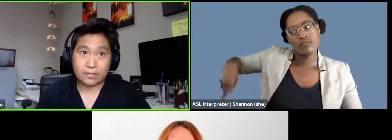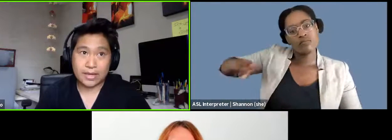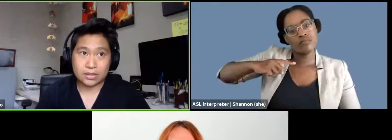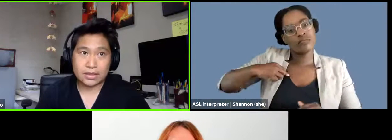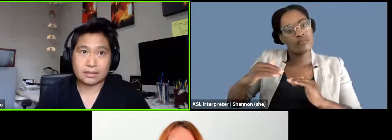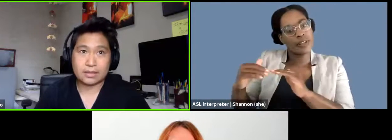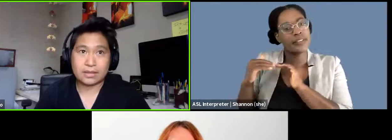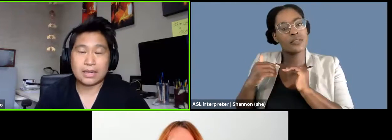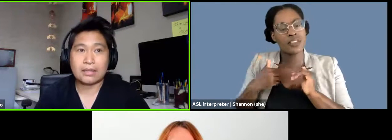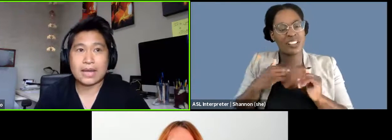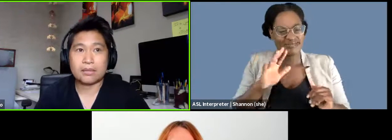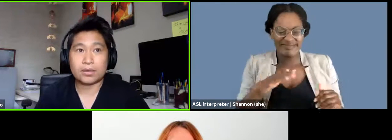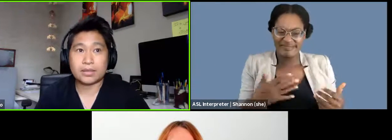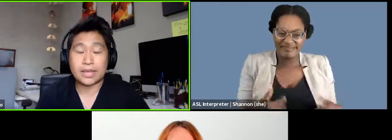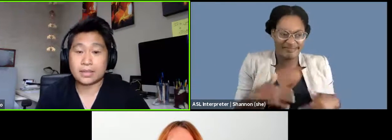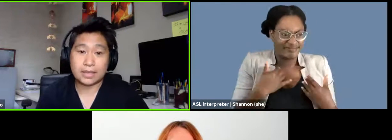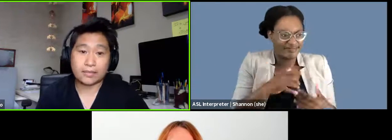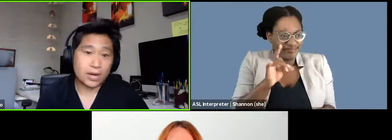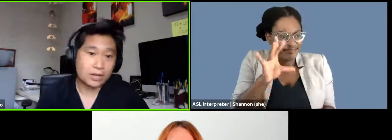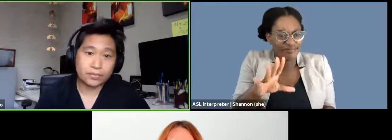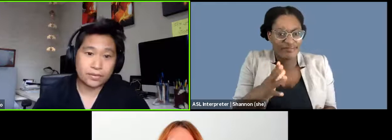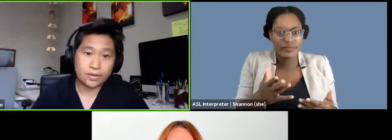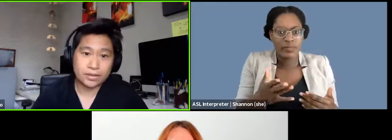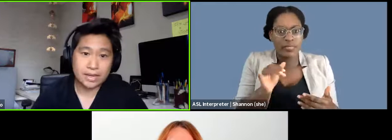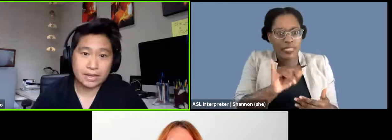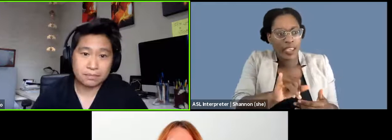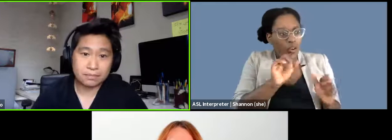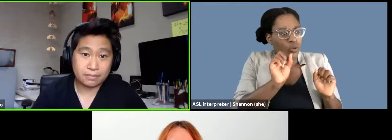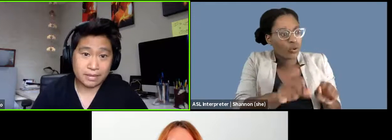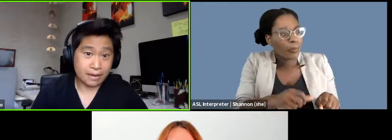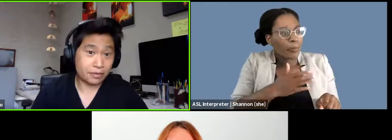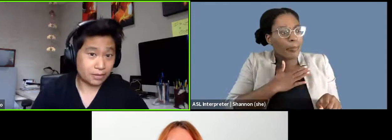of Asian ethnicity that were scared to leave their house for the first time ever.